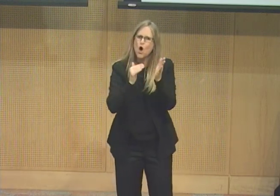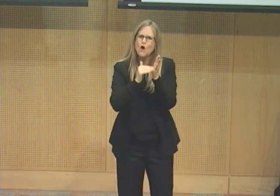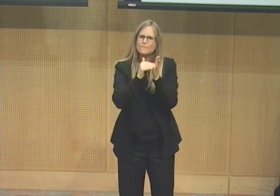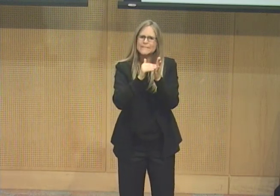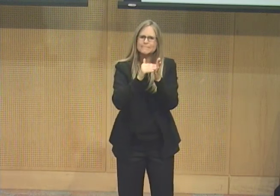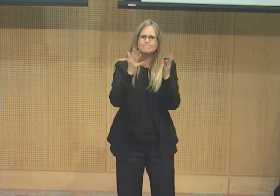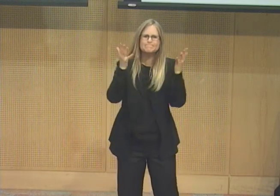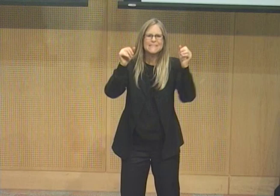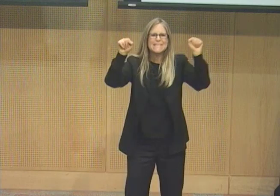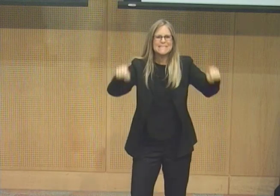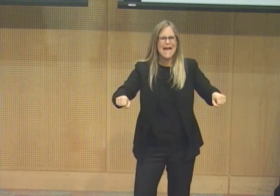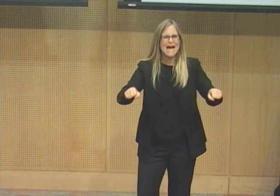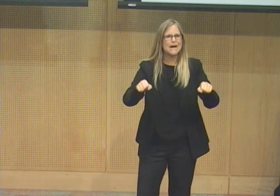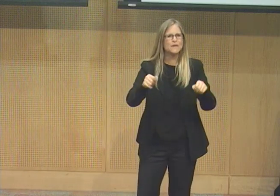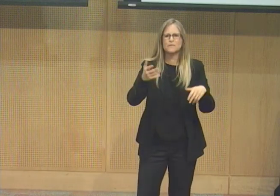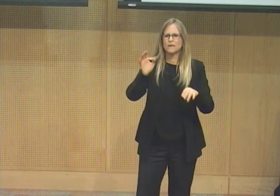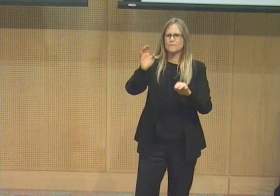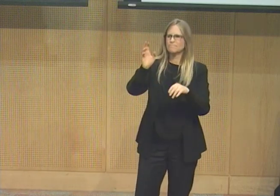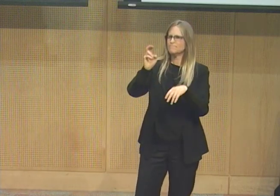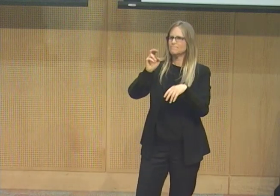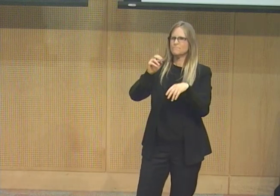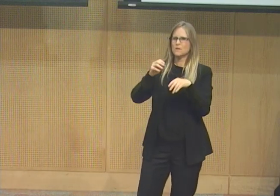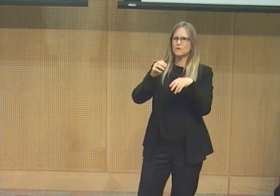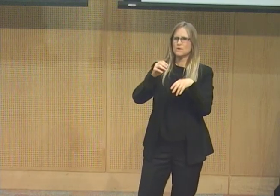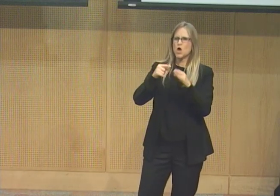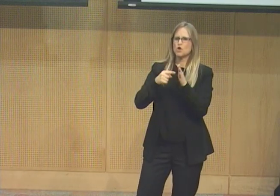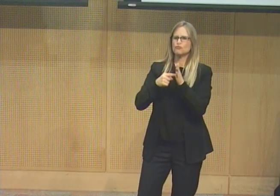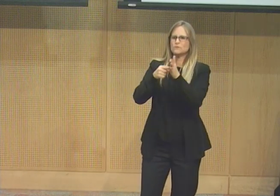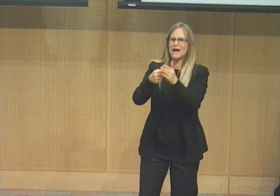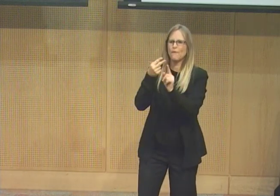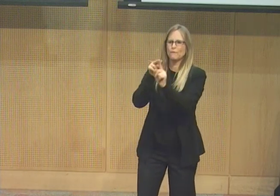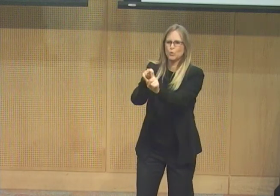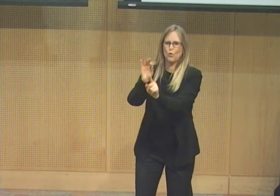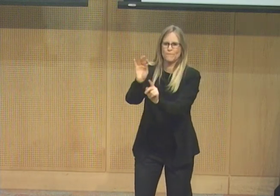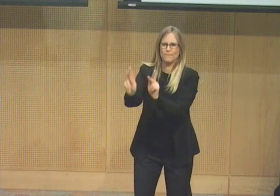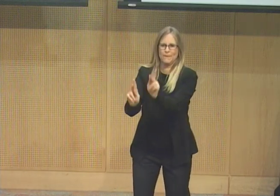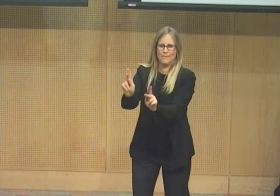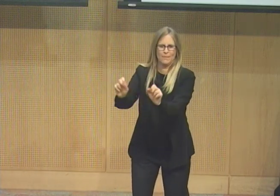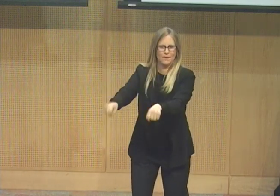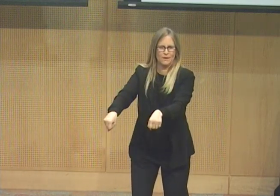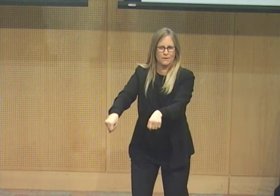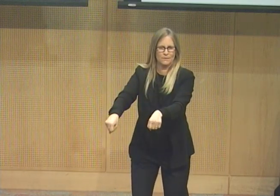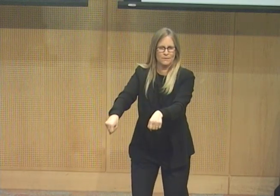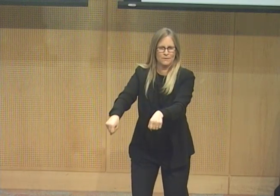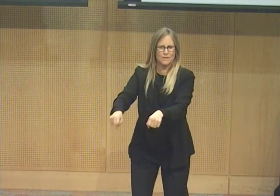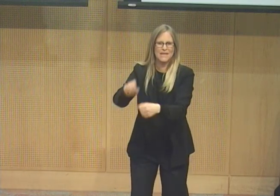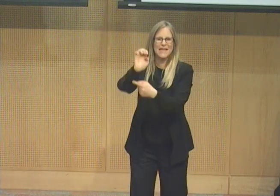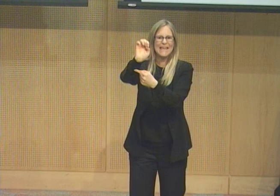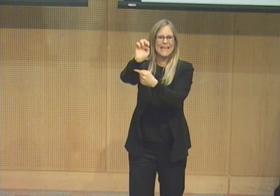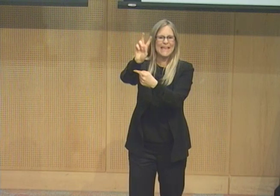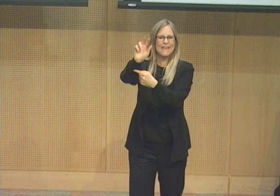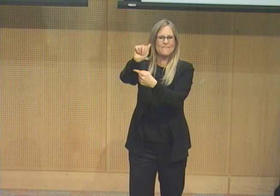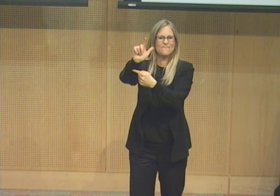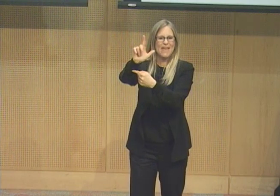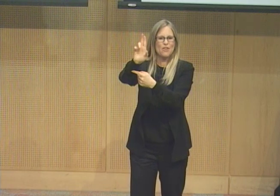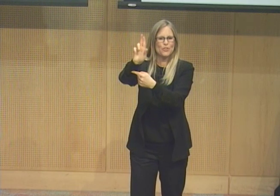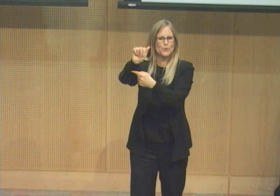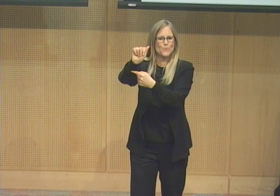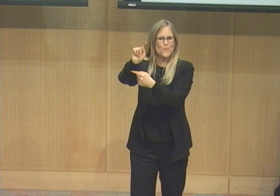as well as the adverbs from those parts of speech and language, they were able to construct